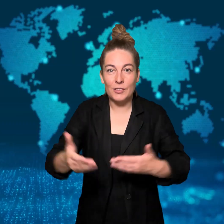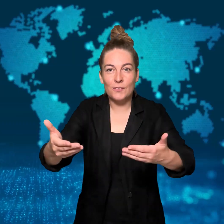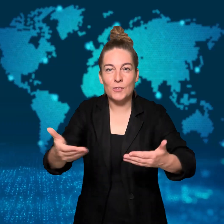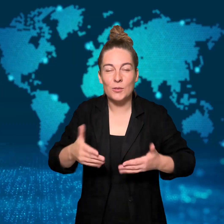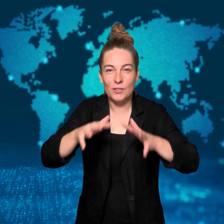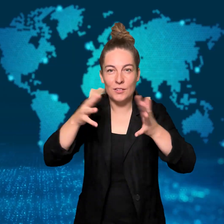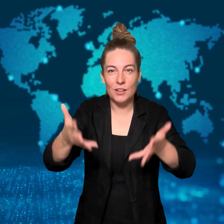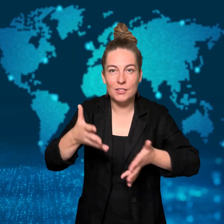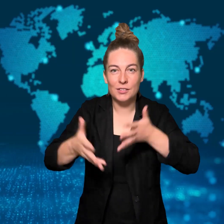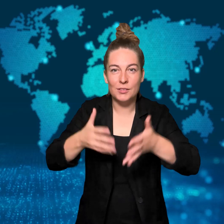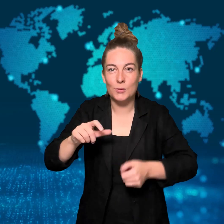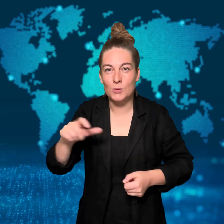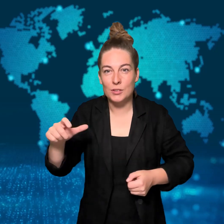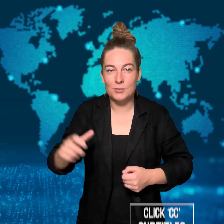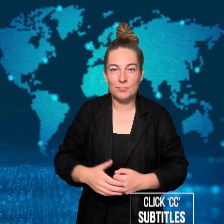Welcome to WorldSign Week!